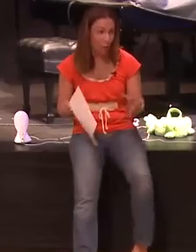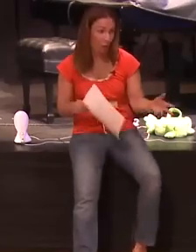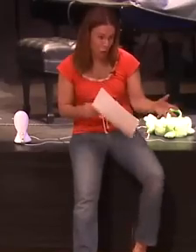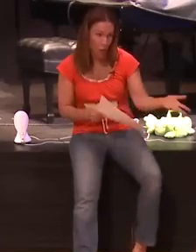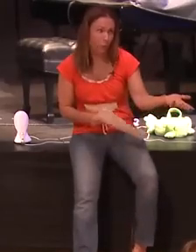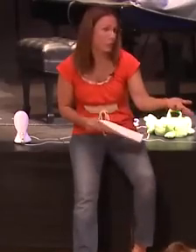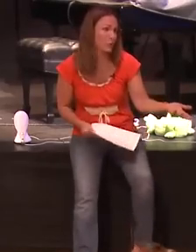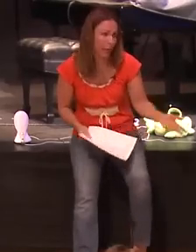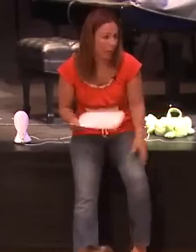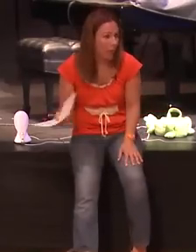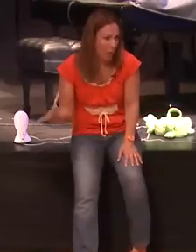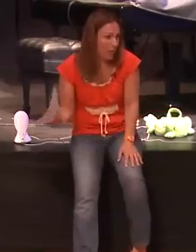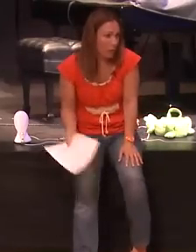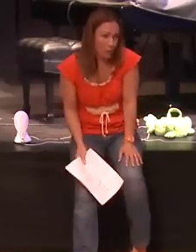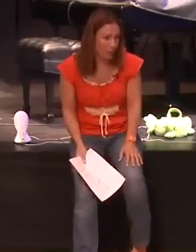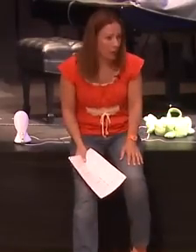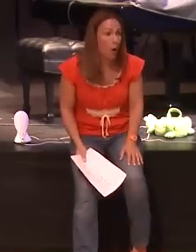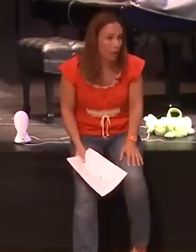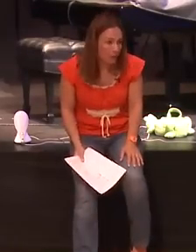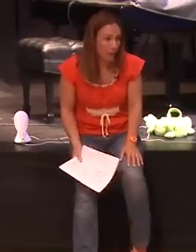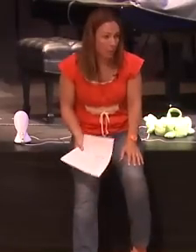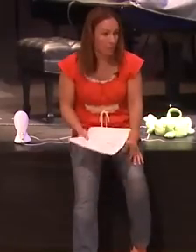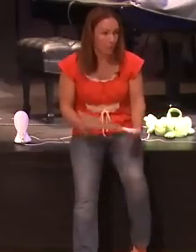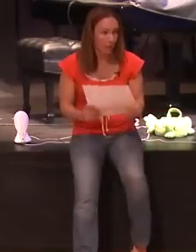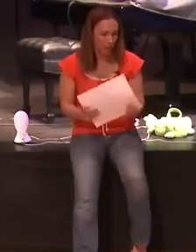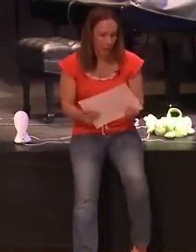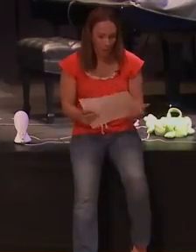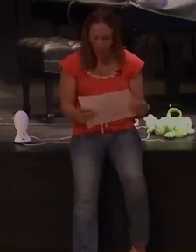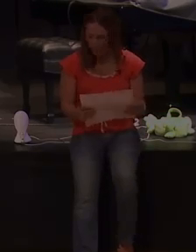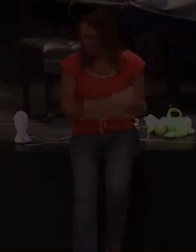and you're bringing two, bring an older sibling totally, you know, that can help as well.